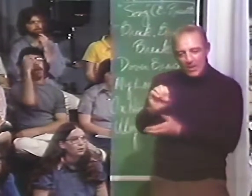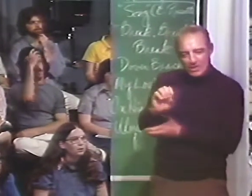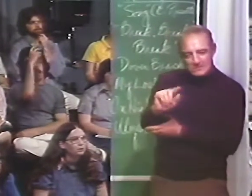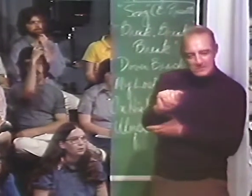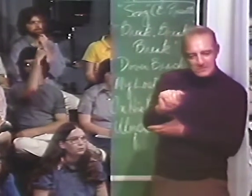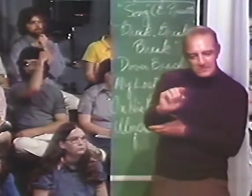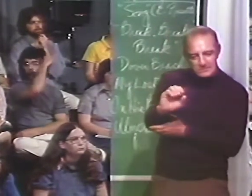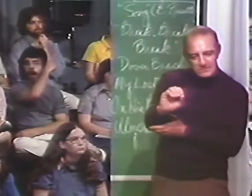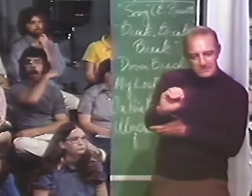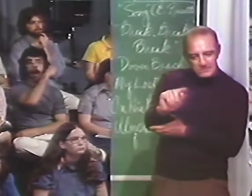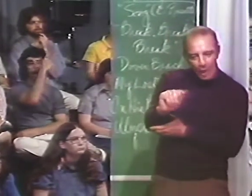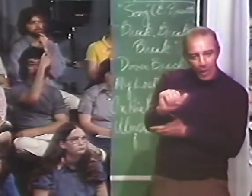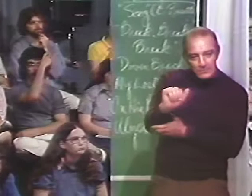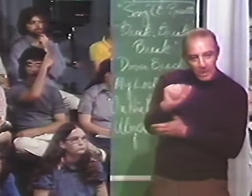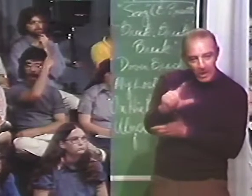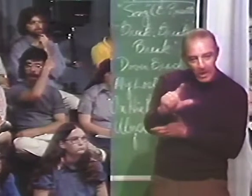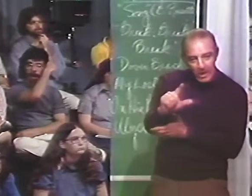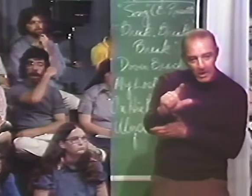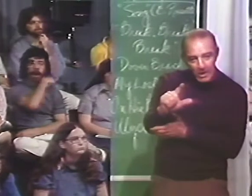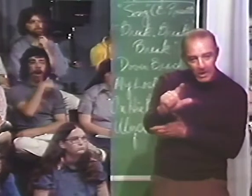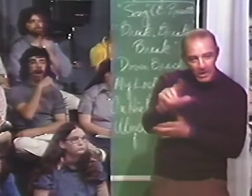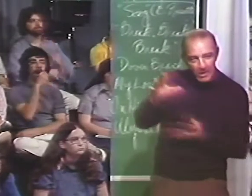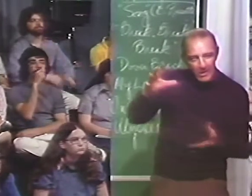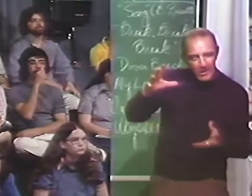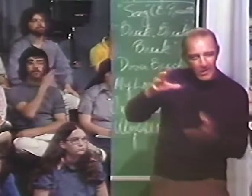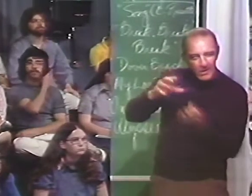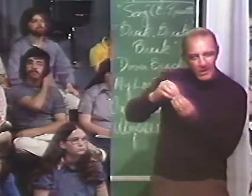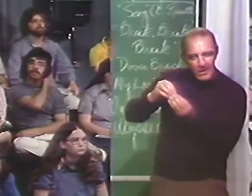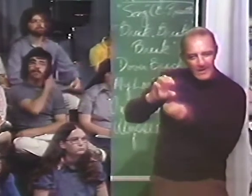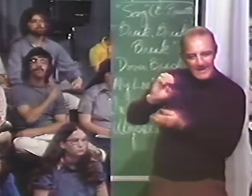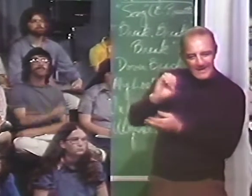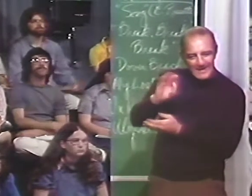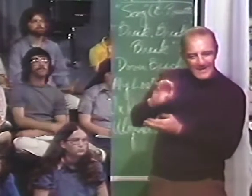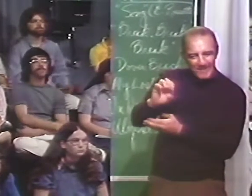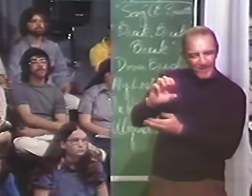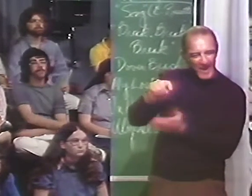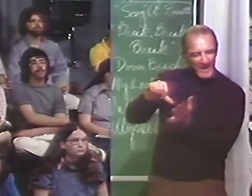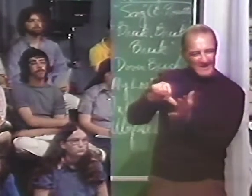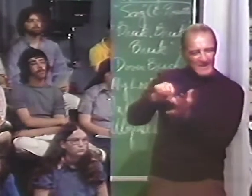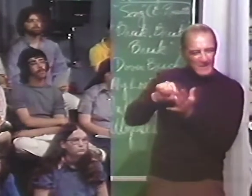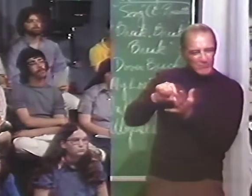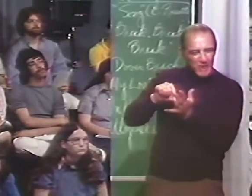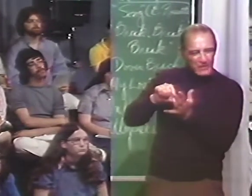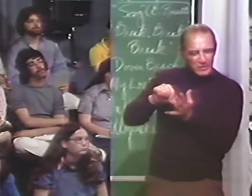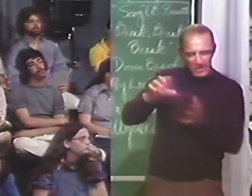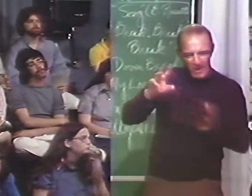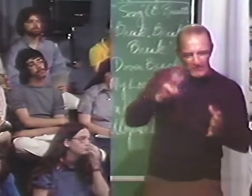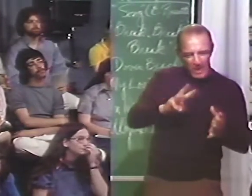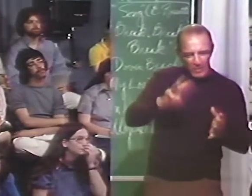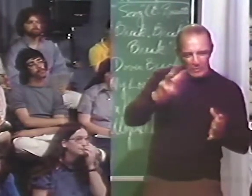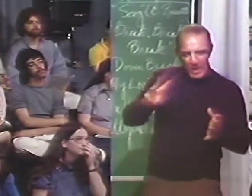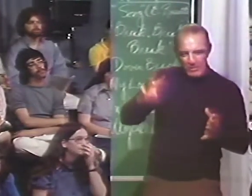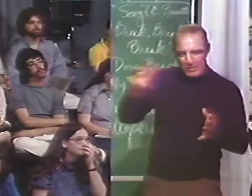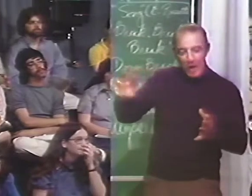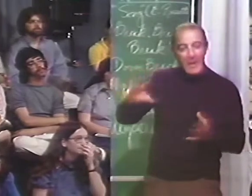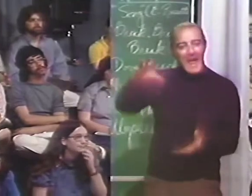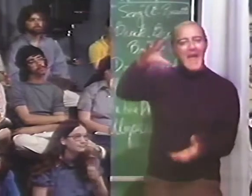THE TOTAL EFFECT, THE IMPRESSION OF "W," "W," "W"--